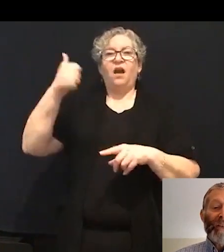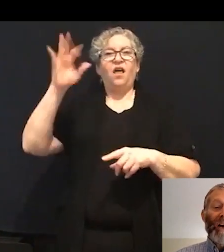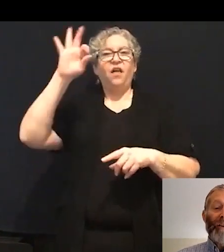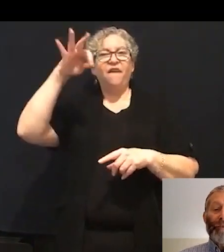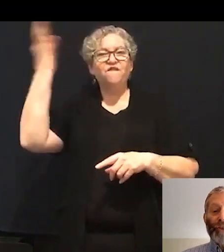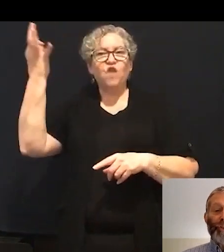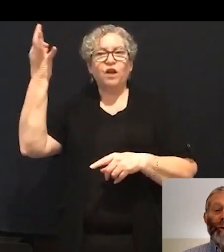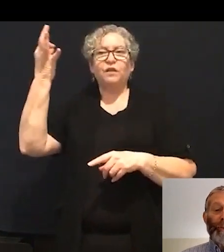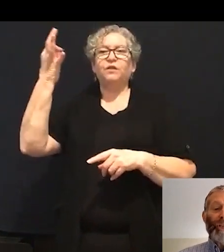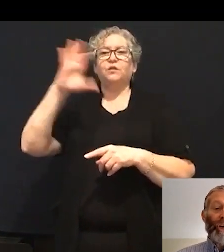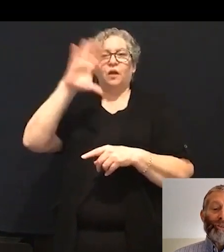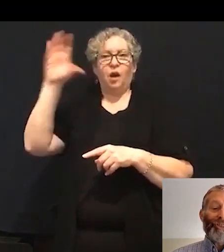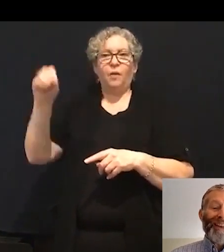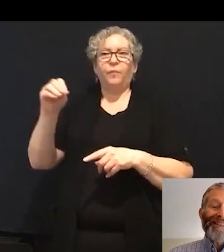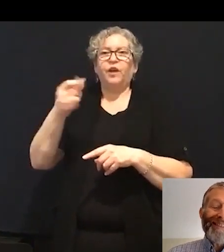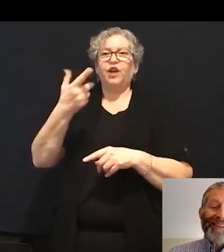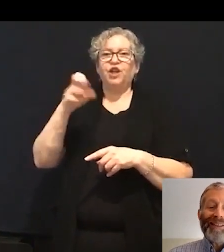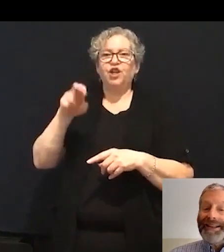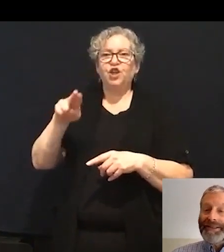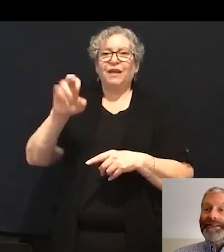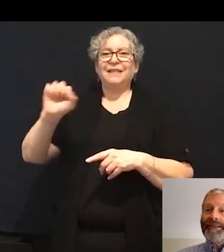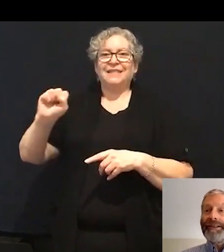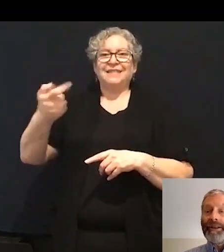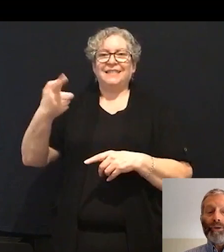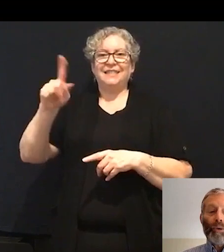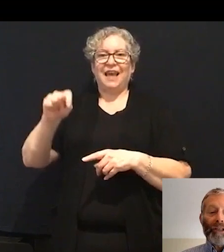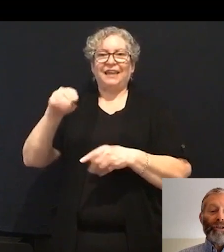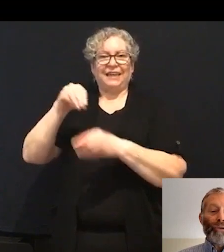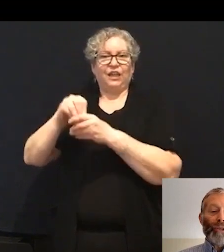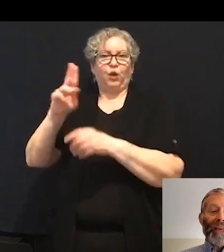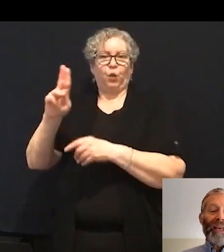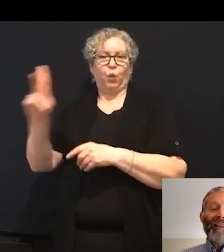A French company called GenSight has a study underway in the UK.